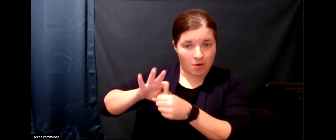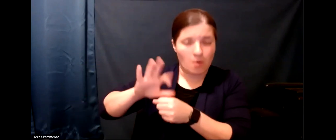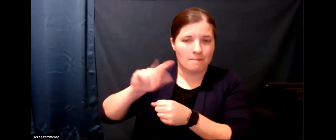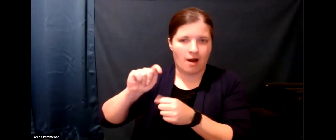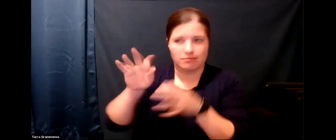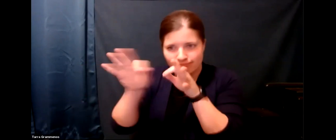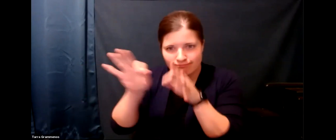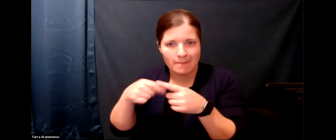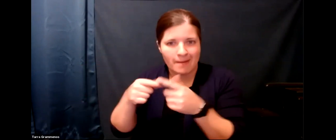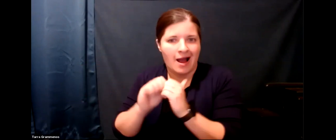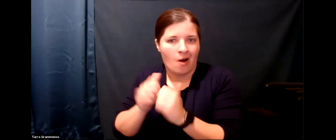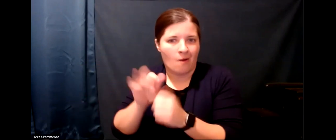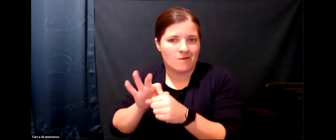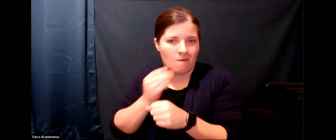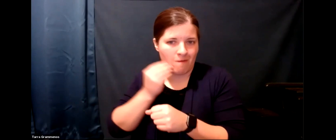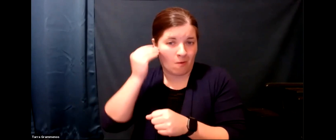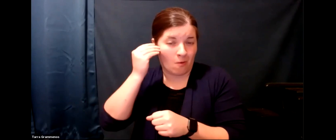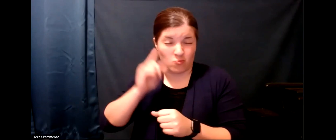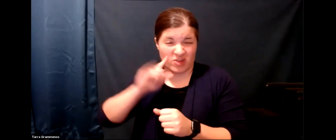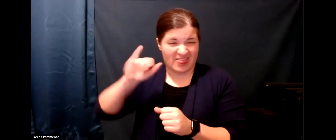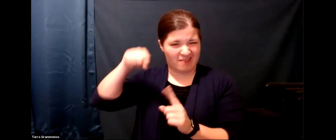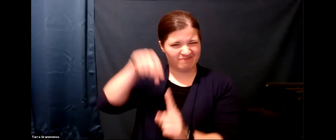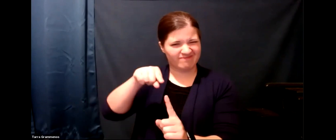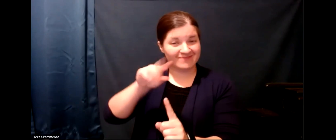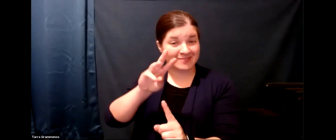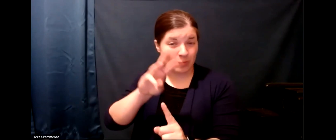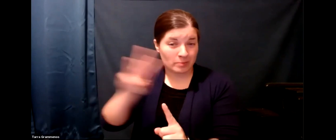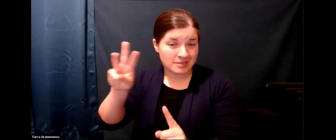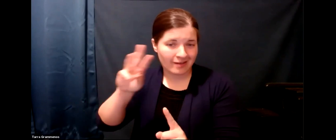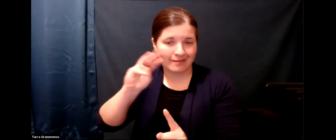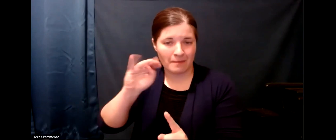A lot of it really starts and ends with that website,